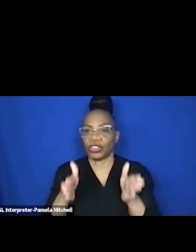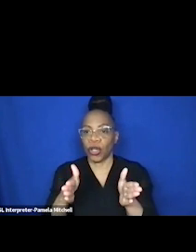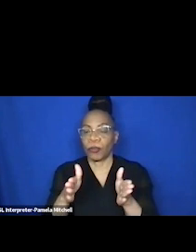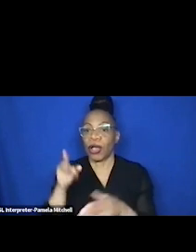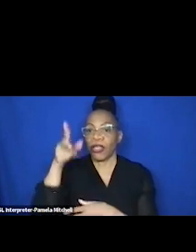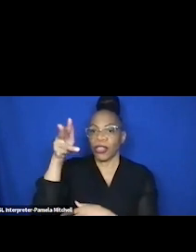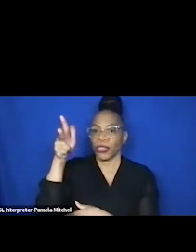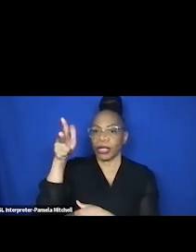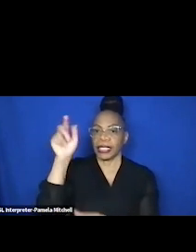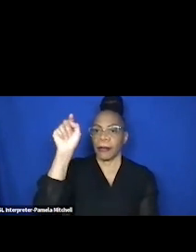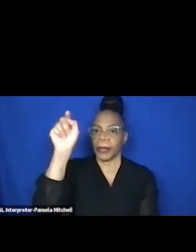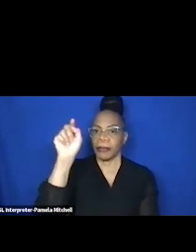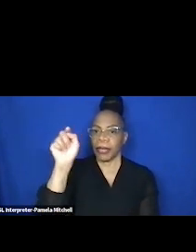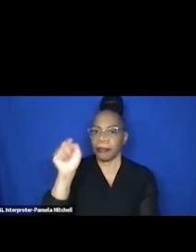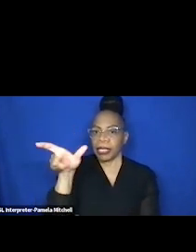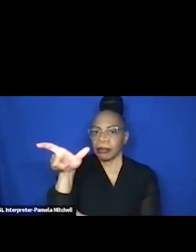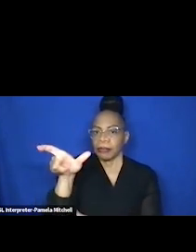in the upper right corner of the video.